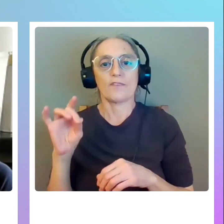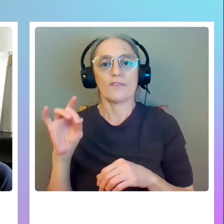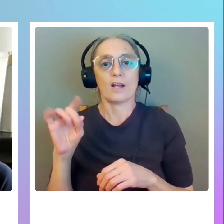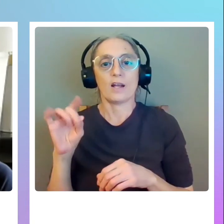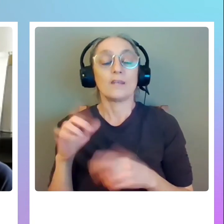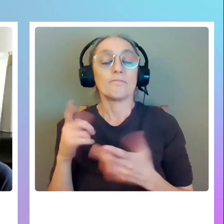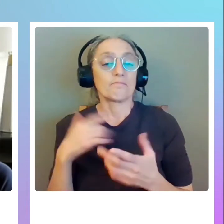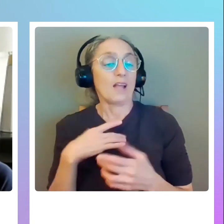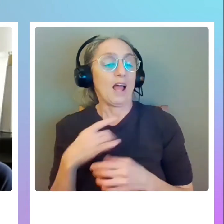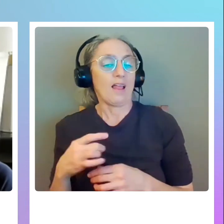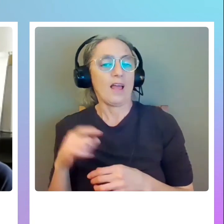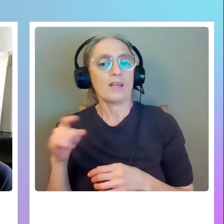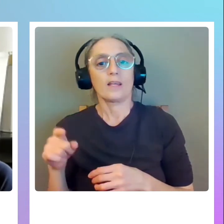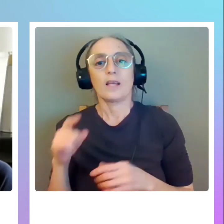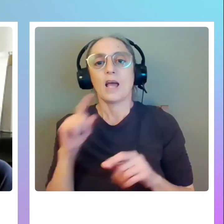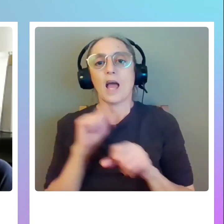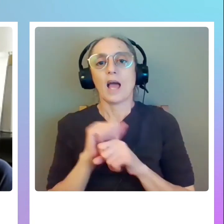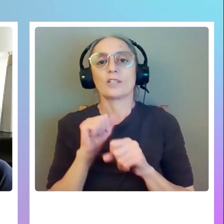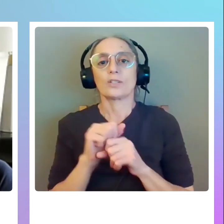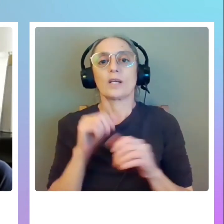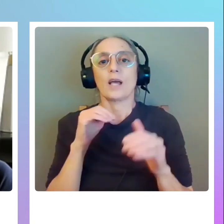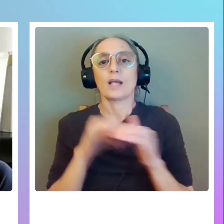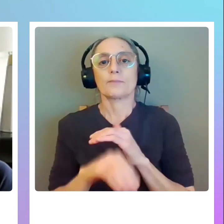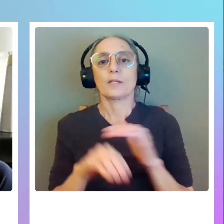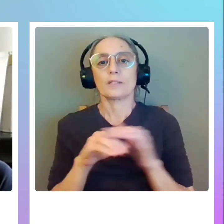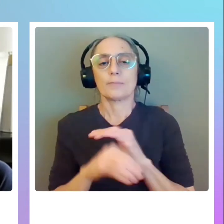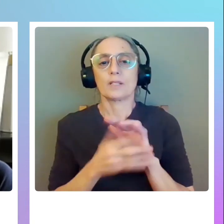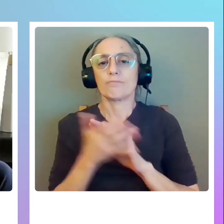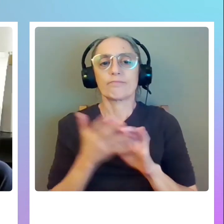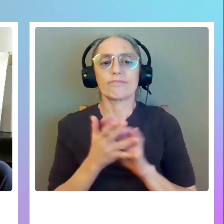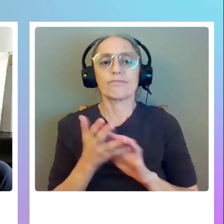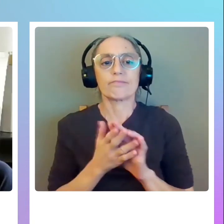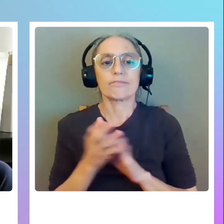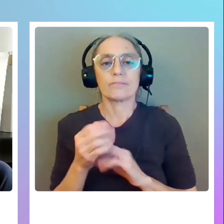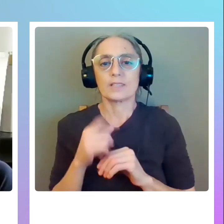is actually accessibility bluelines, it was shown in my slide.